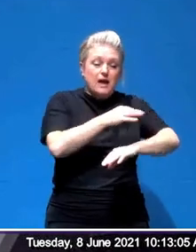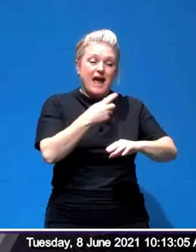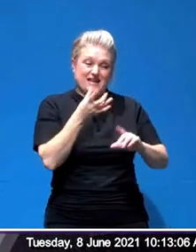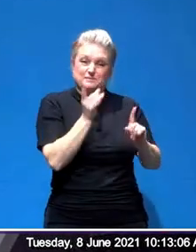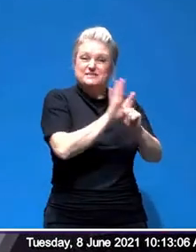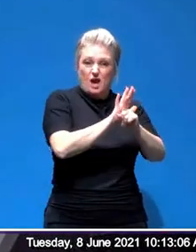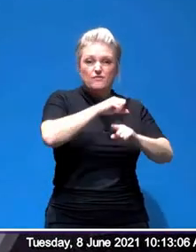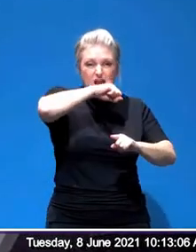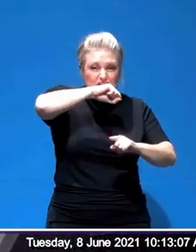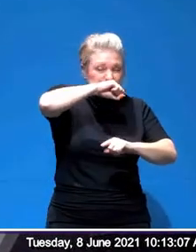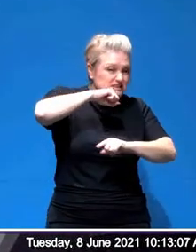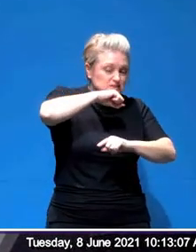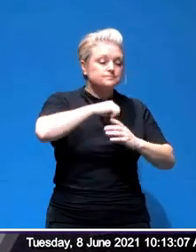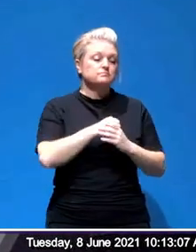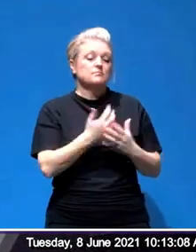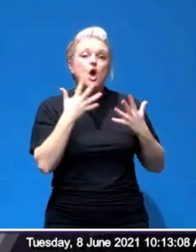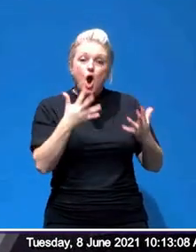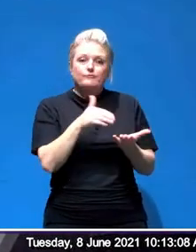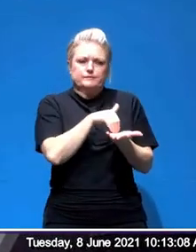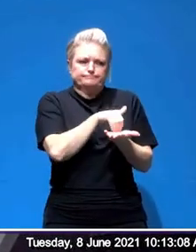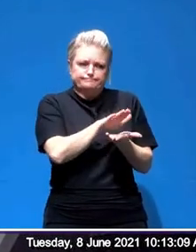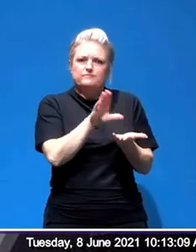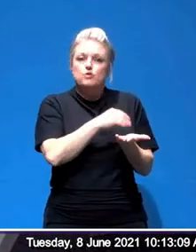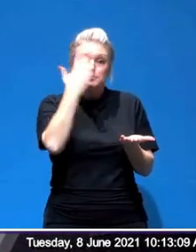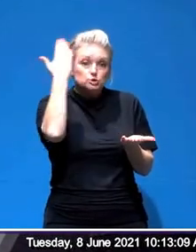He was regularly suspended from school due to his behaviour.